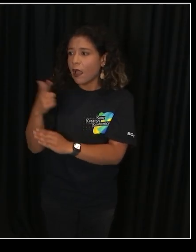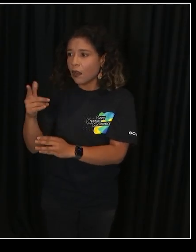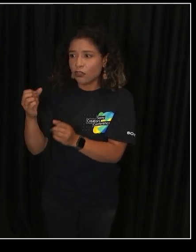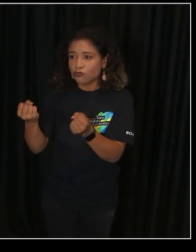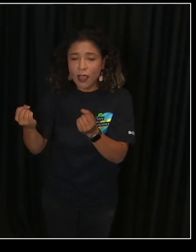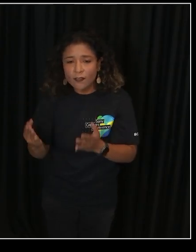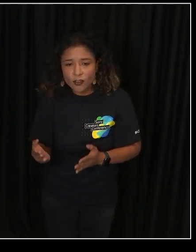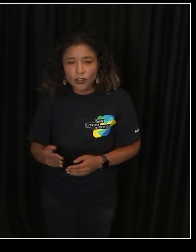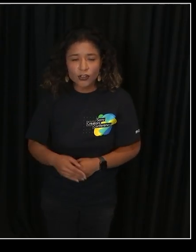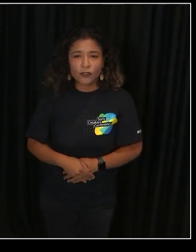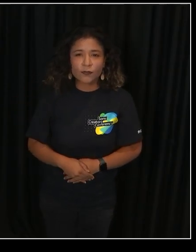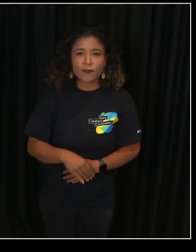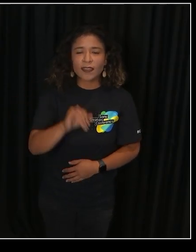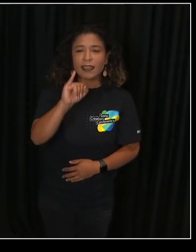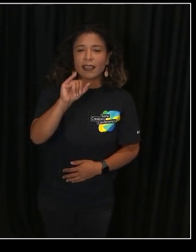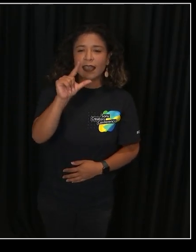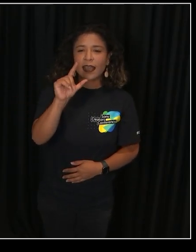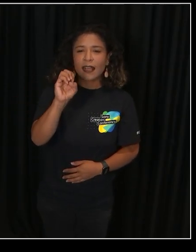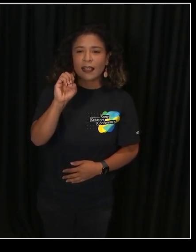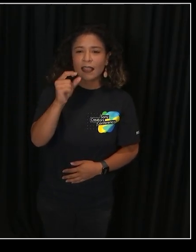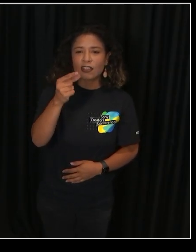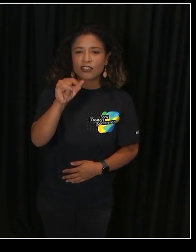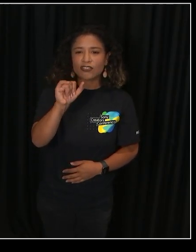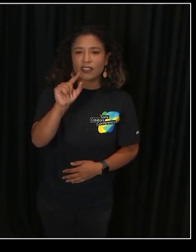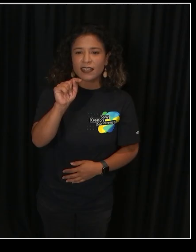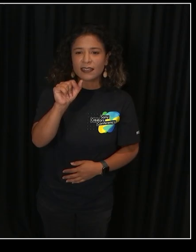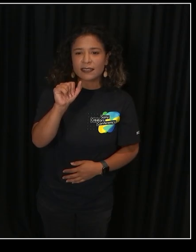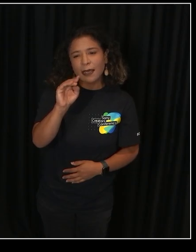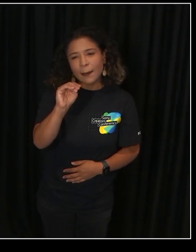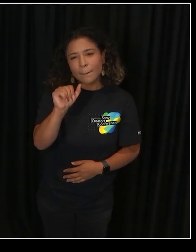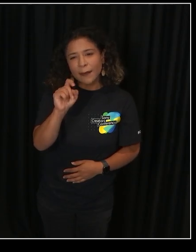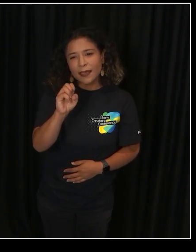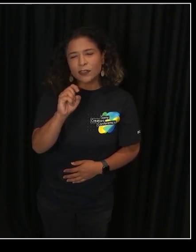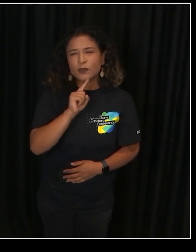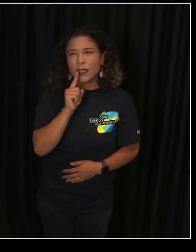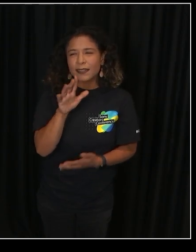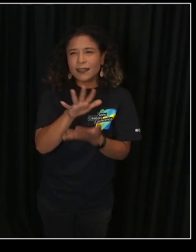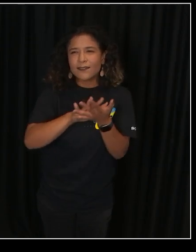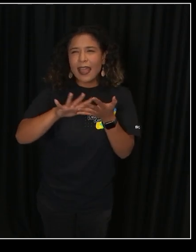Words like illegitimately are very vague, for computer scientists especially.